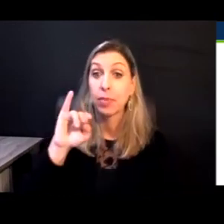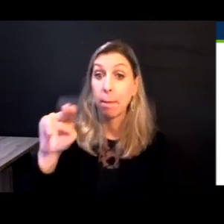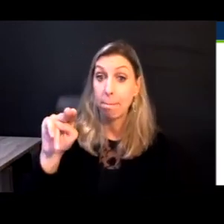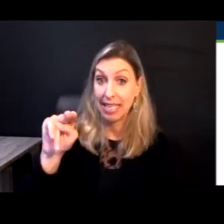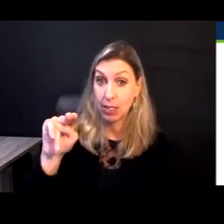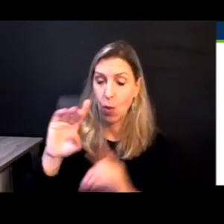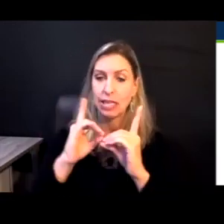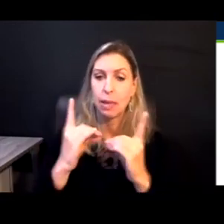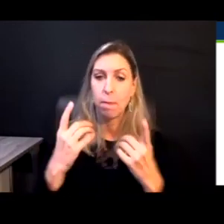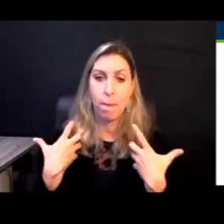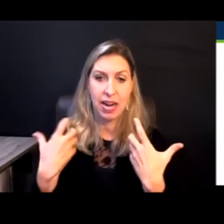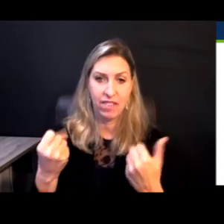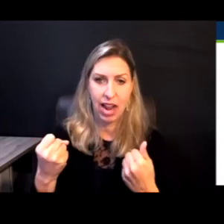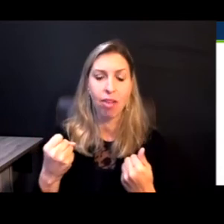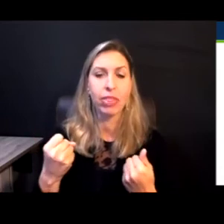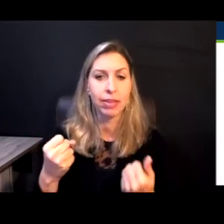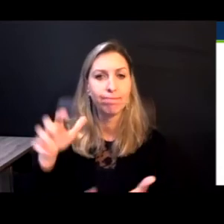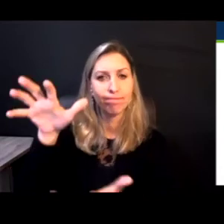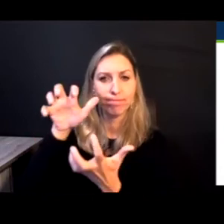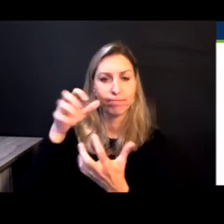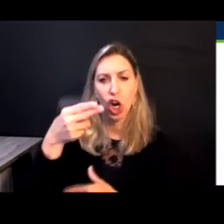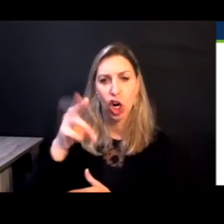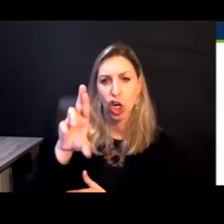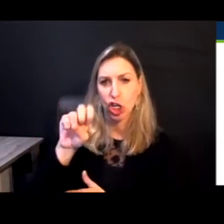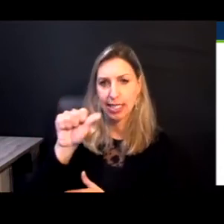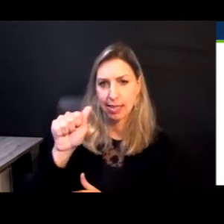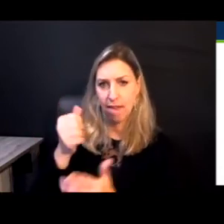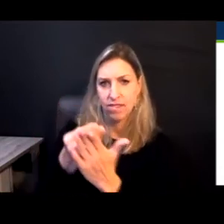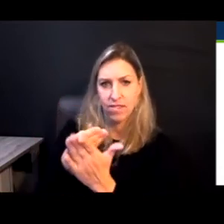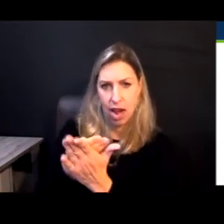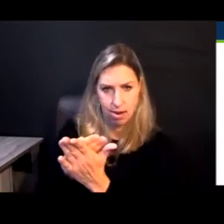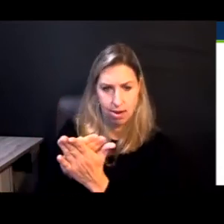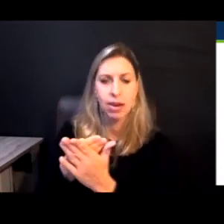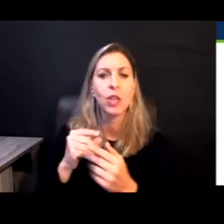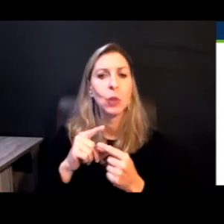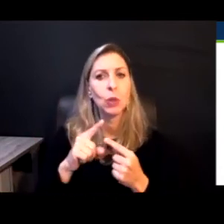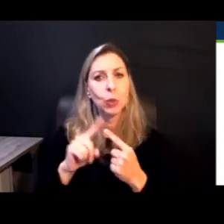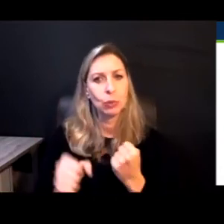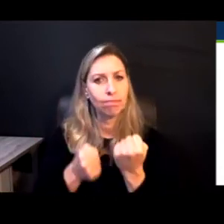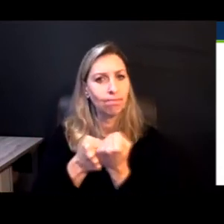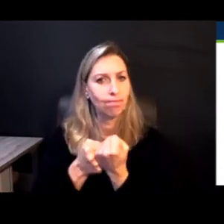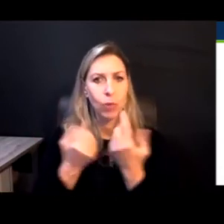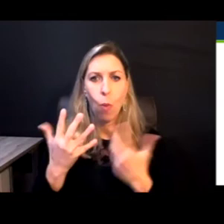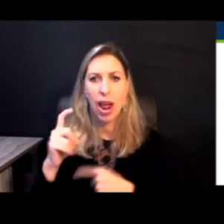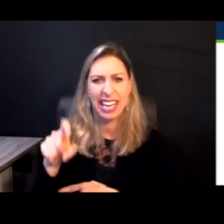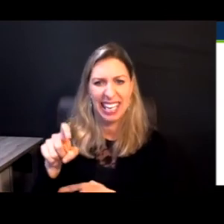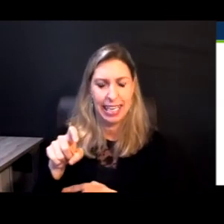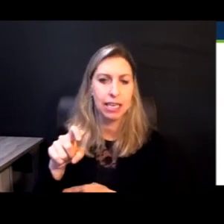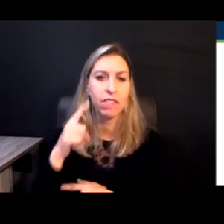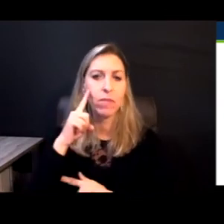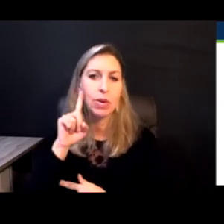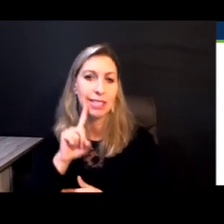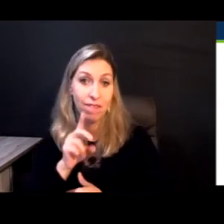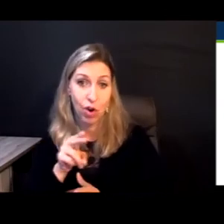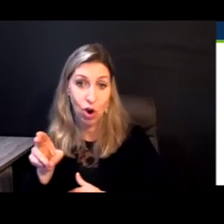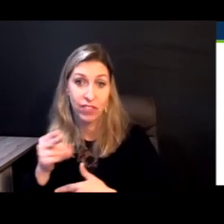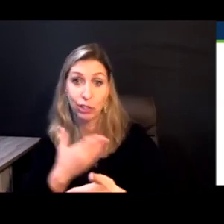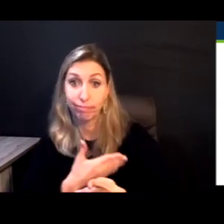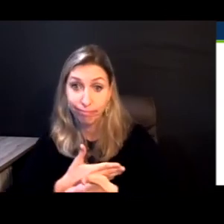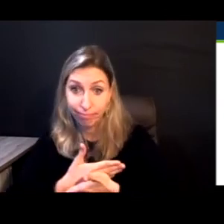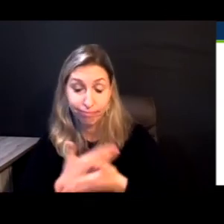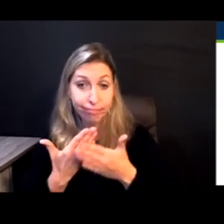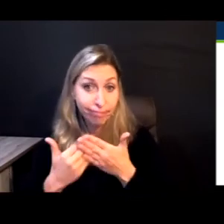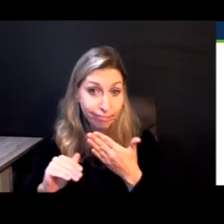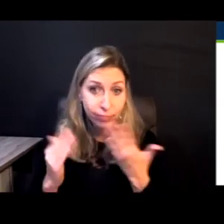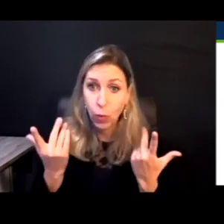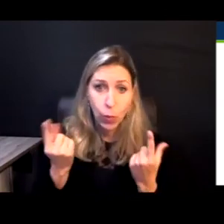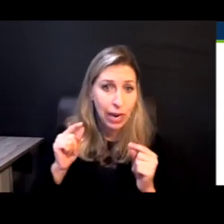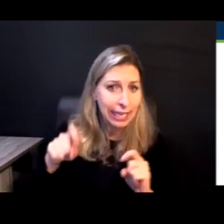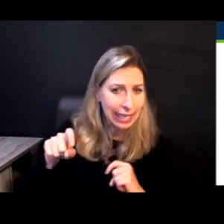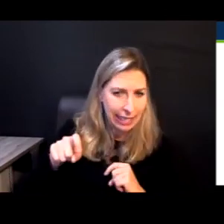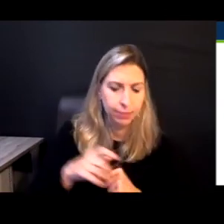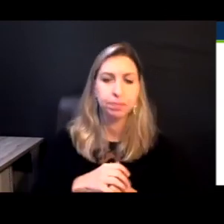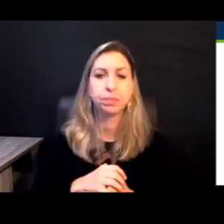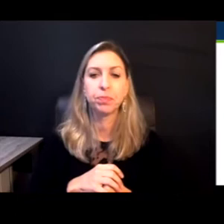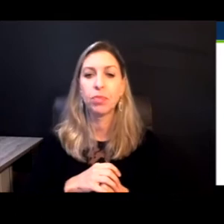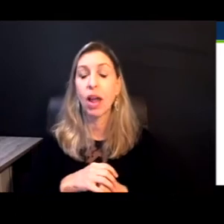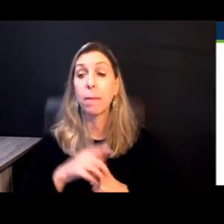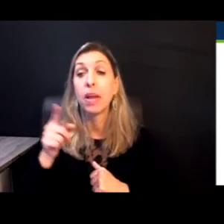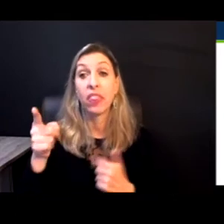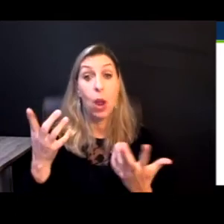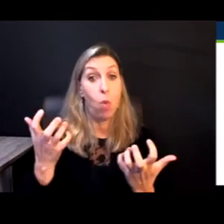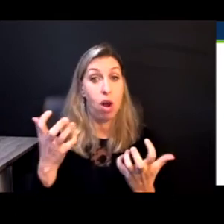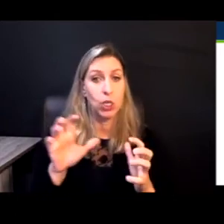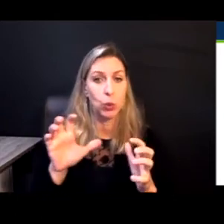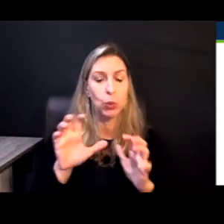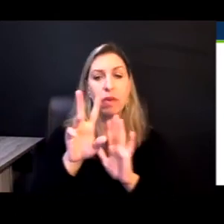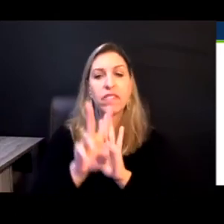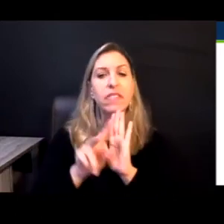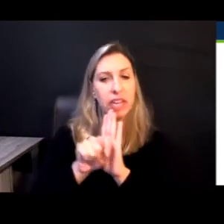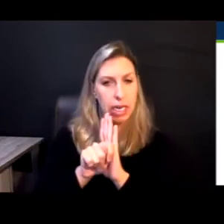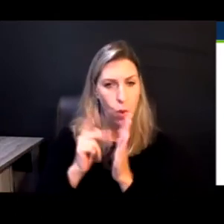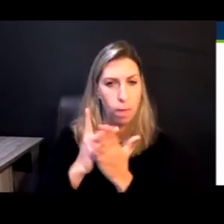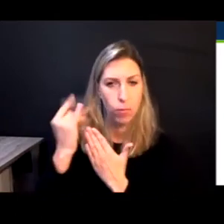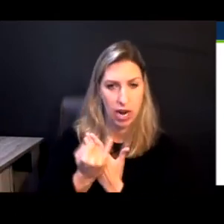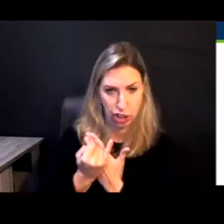to work together creating a video project